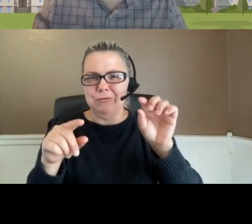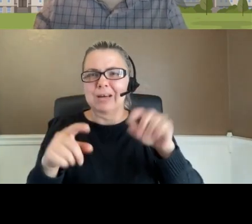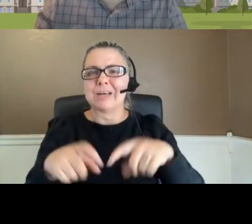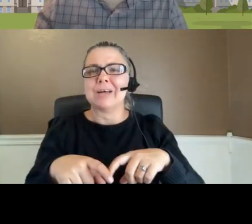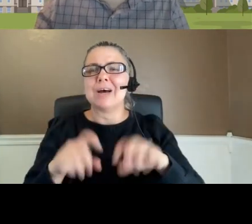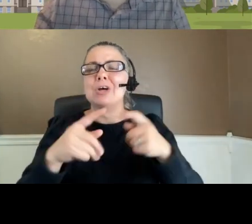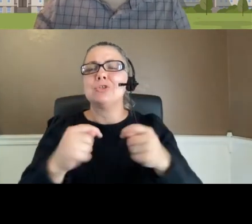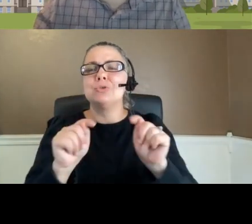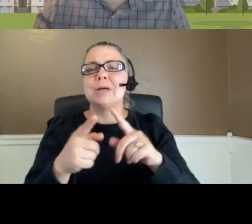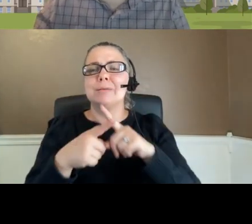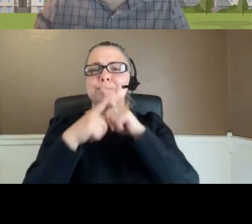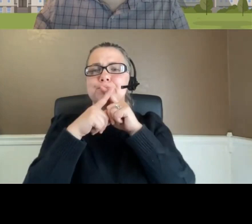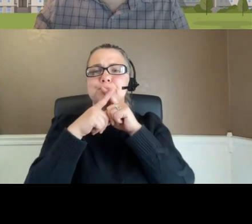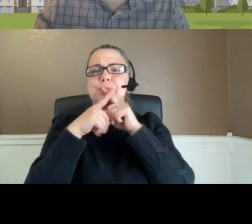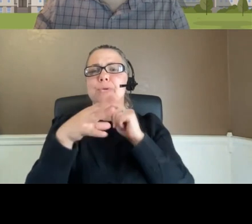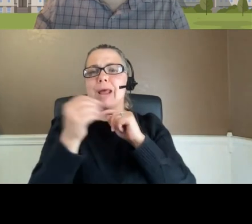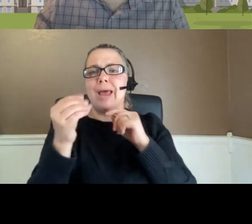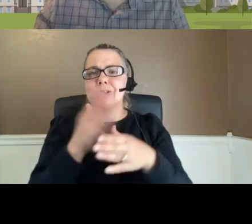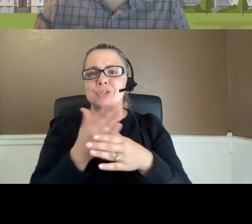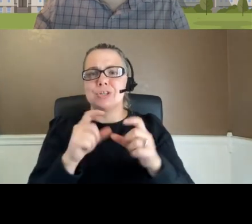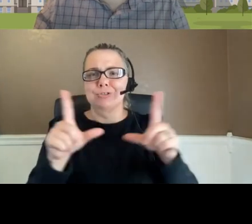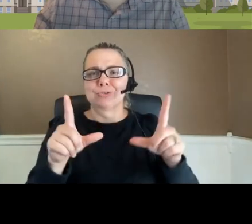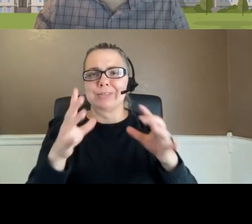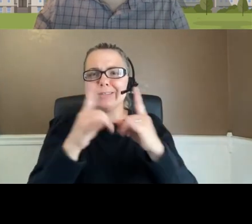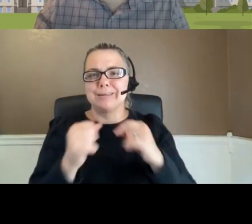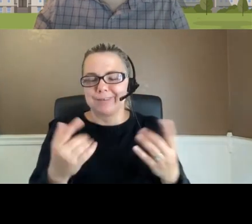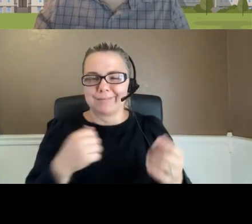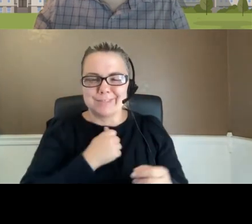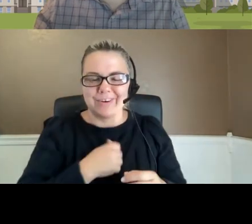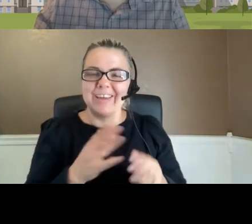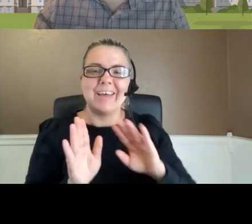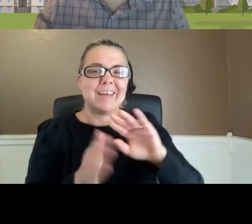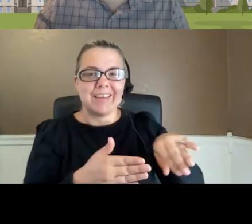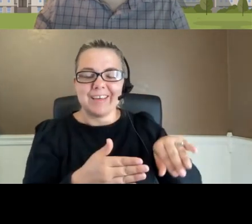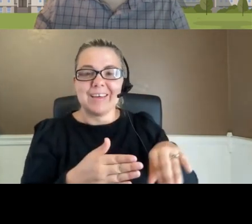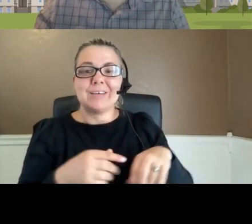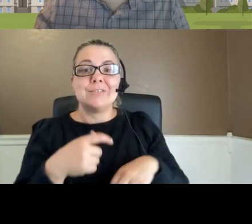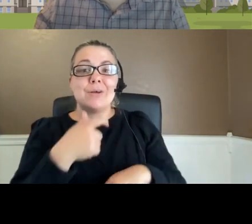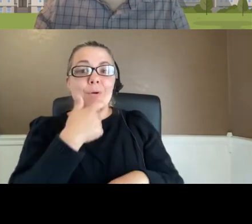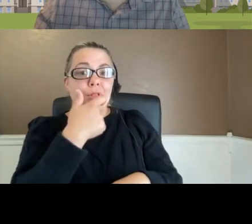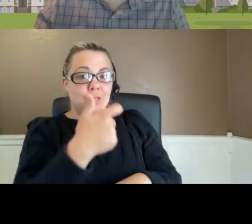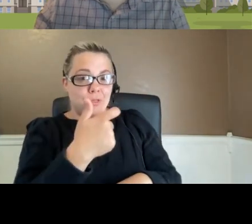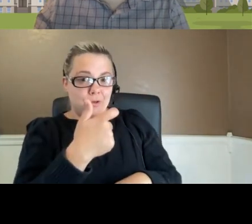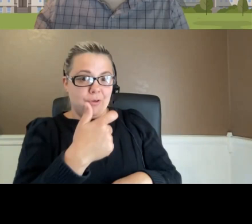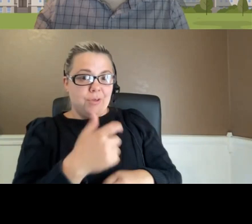there we go. So let's look at this same page. I'm going to collapse that code view and I'm actually